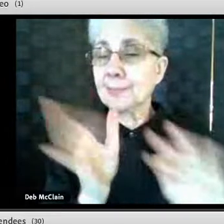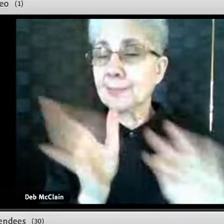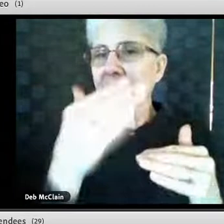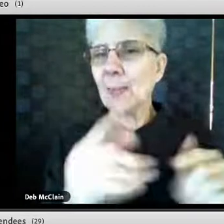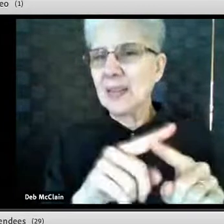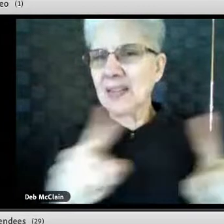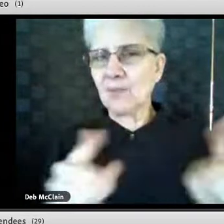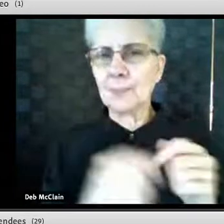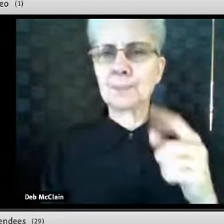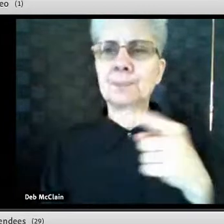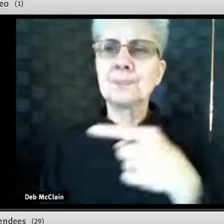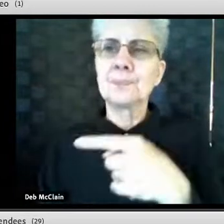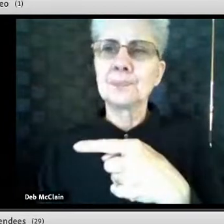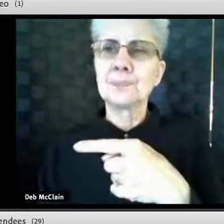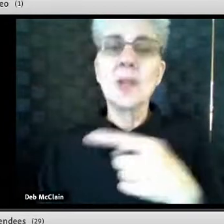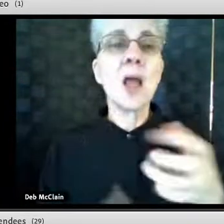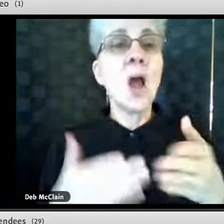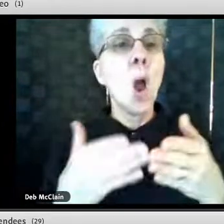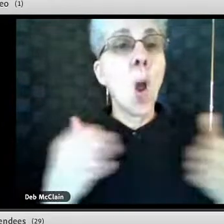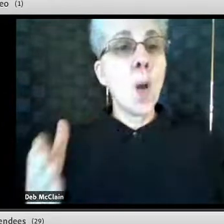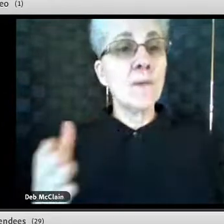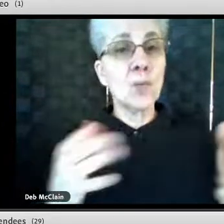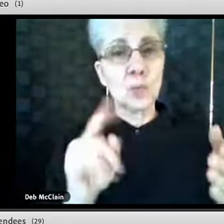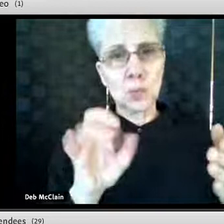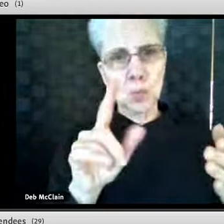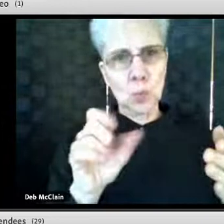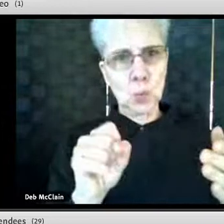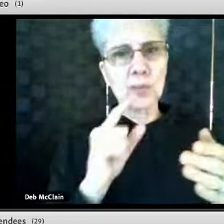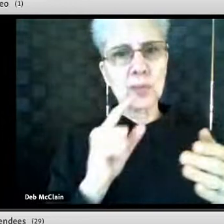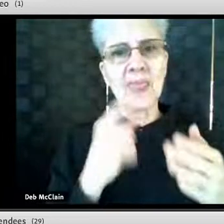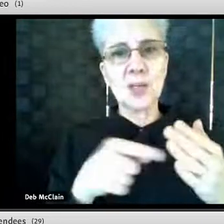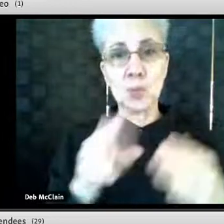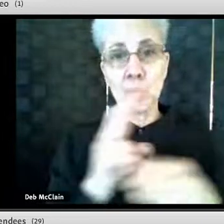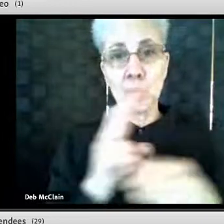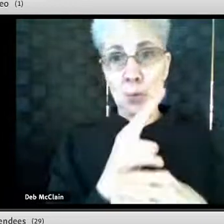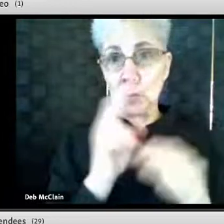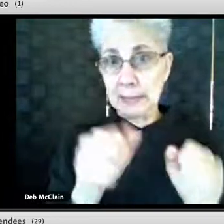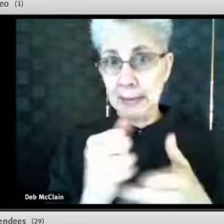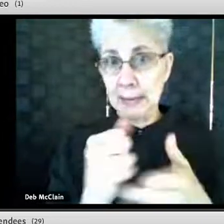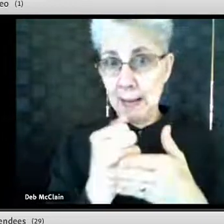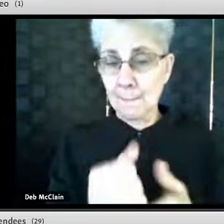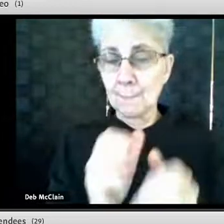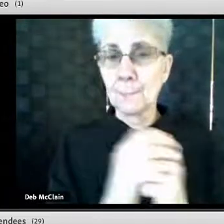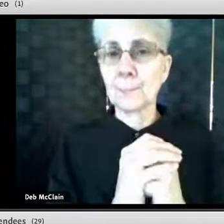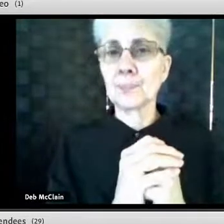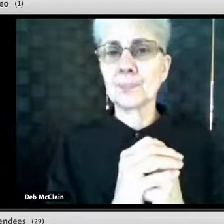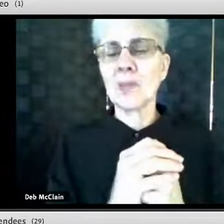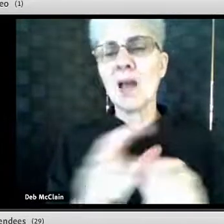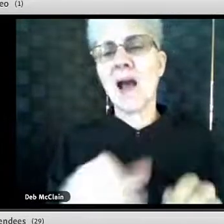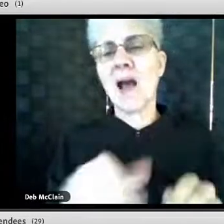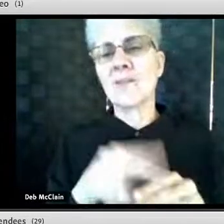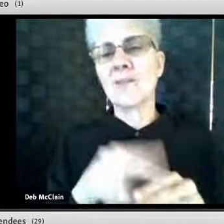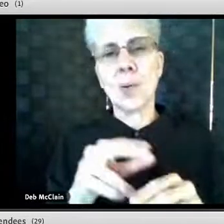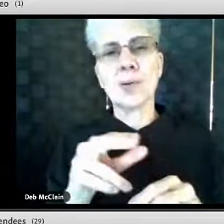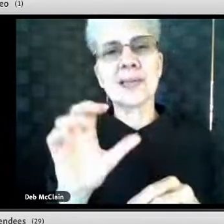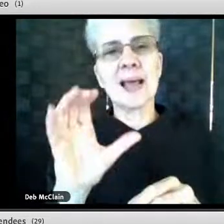I would just move on. That's not a statistic you need, so I did want to give you a couple tools of the trade that you can use.